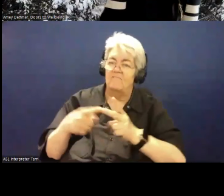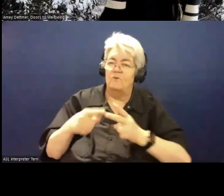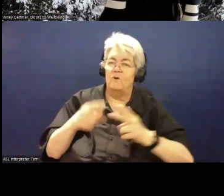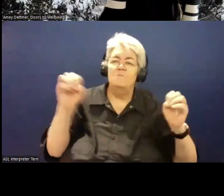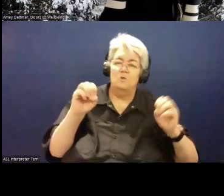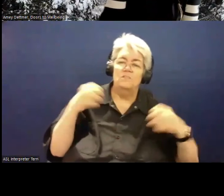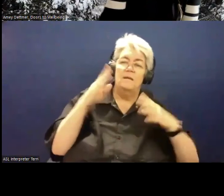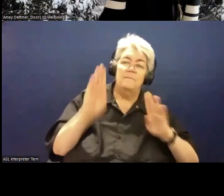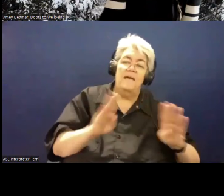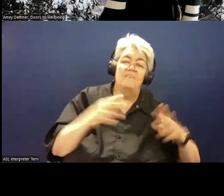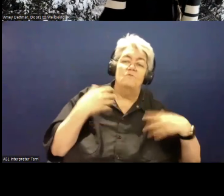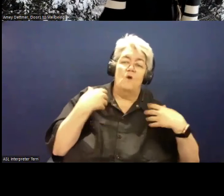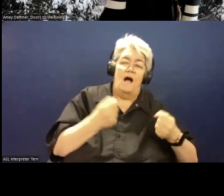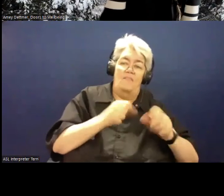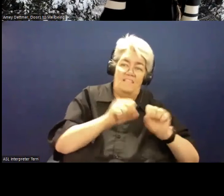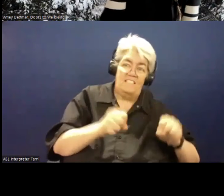THAT WE ARE ENVISIONING MOVING FORWARD.